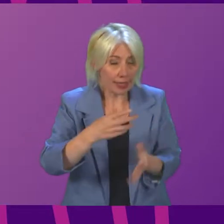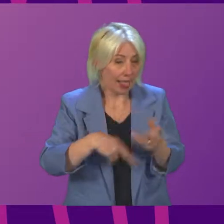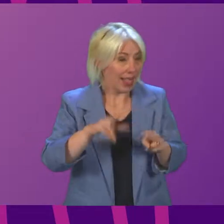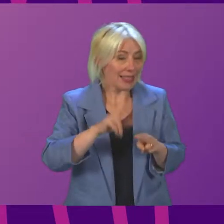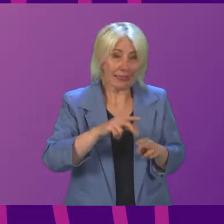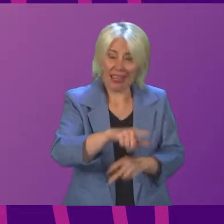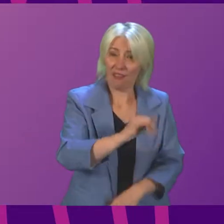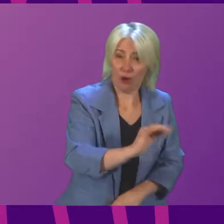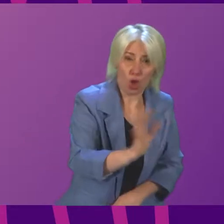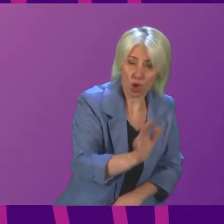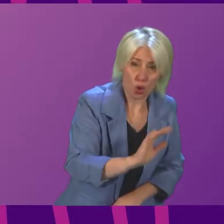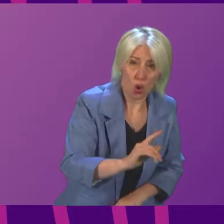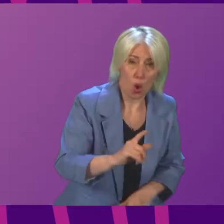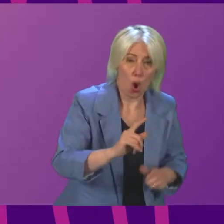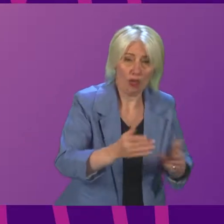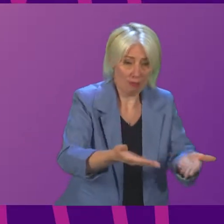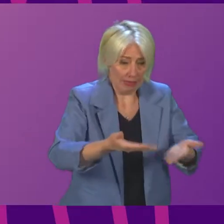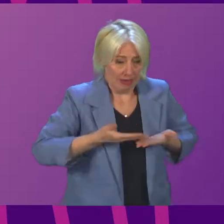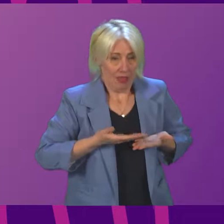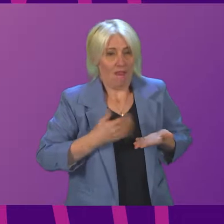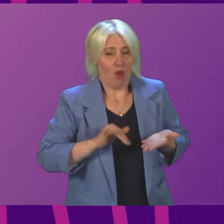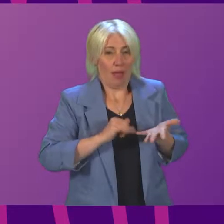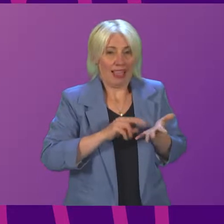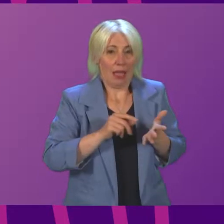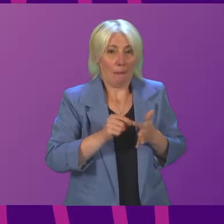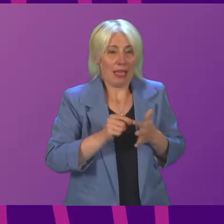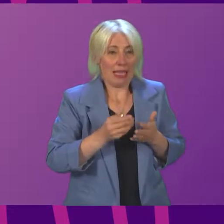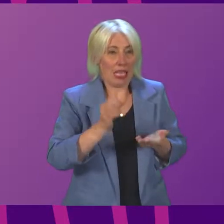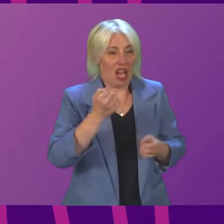a Scottish National Party Government that has seen manifest failures in matters such as workforce